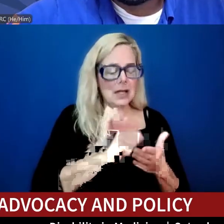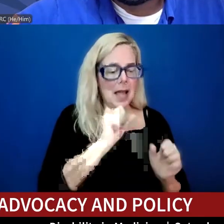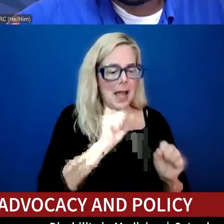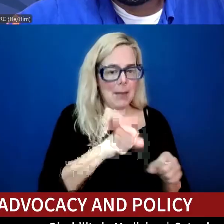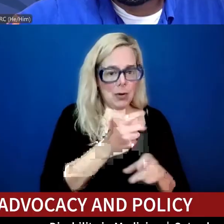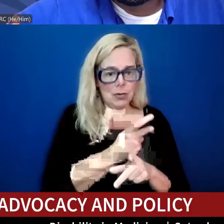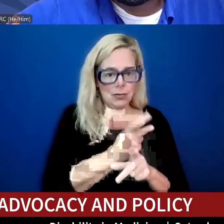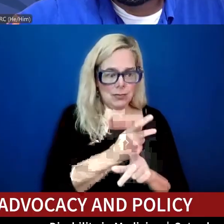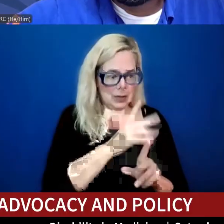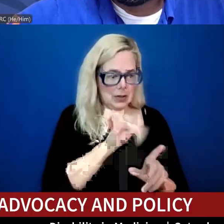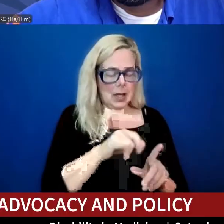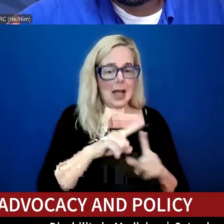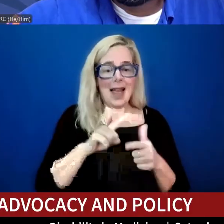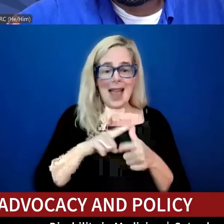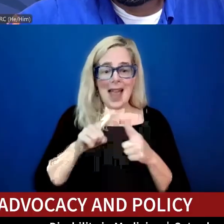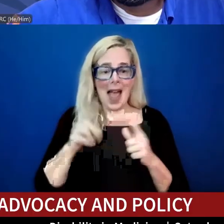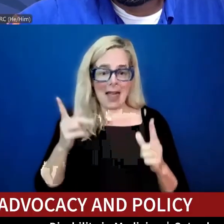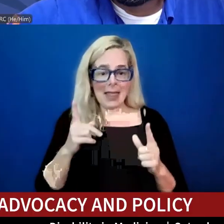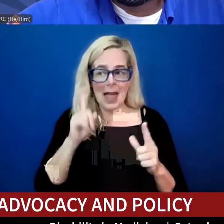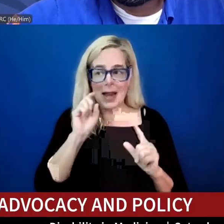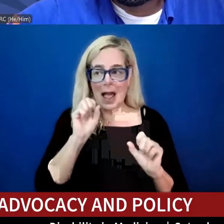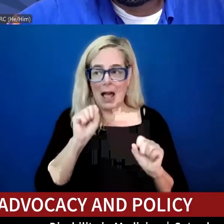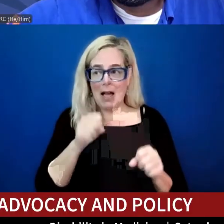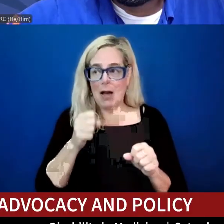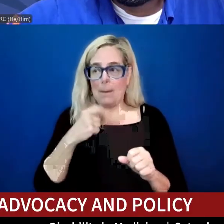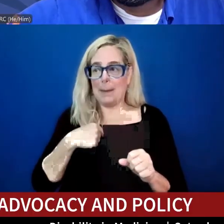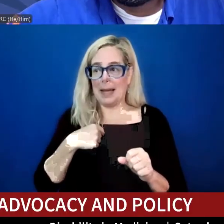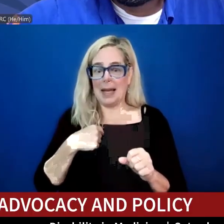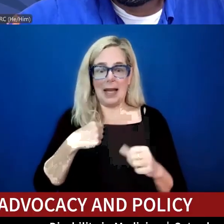which can kill me. Let's be clear. I'm not one of those people you can just give antibiotics to and